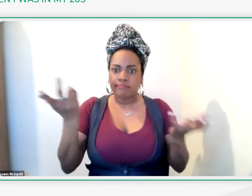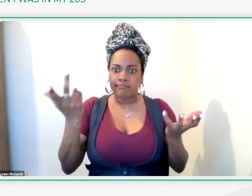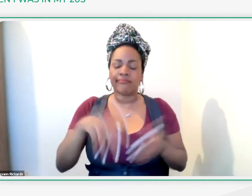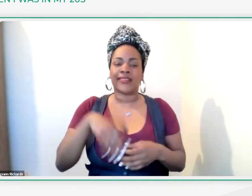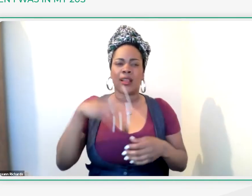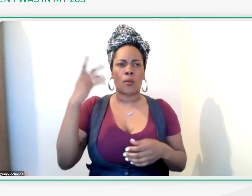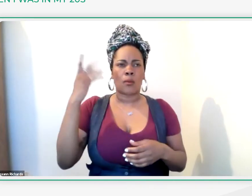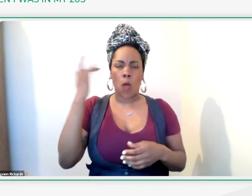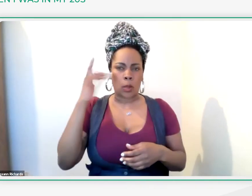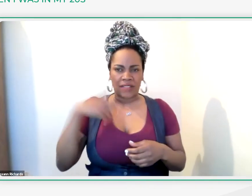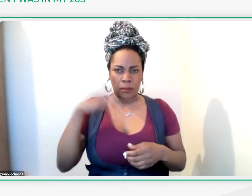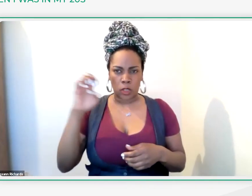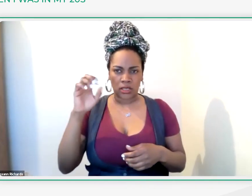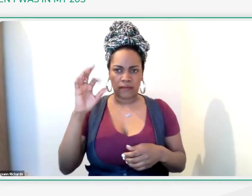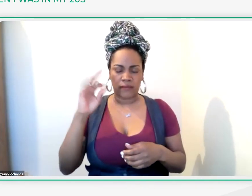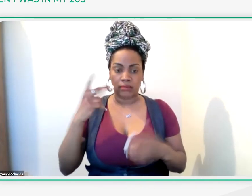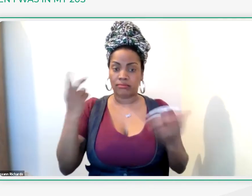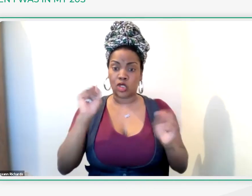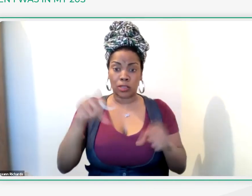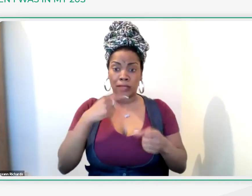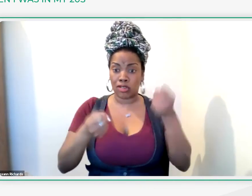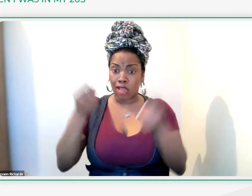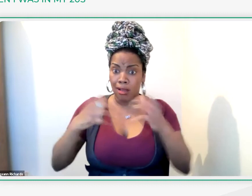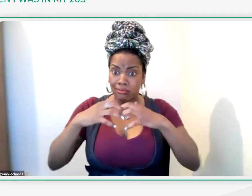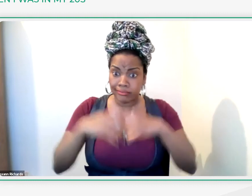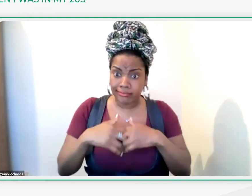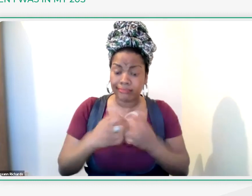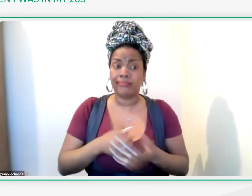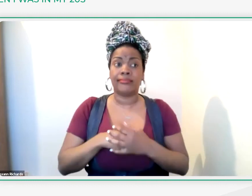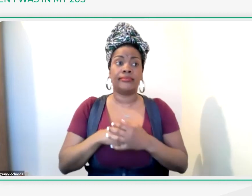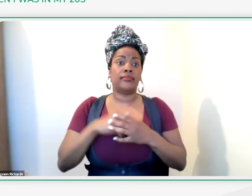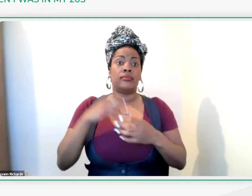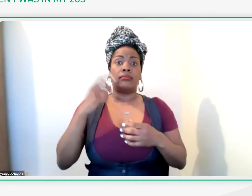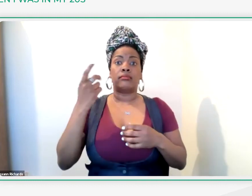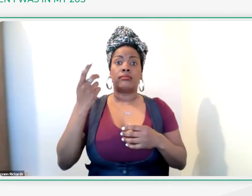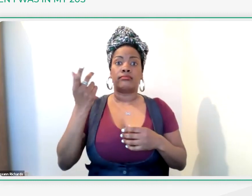And on our next slide, you may think: well, why do you need an emergency fund?